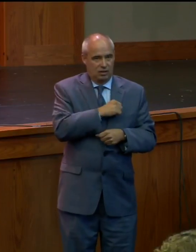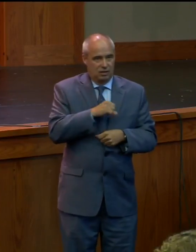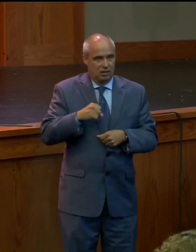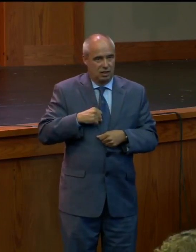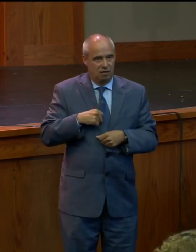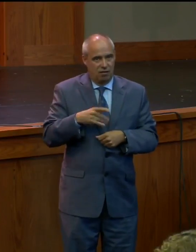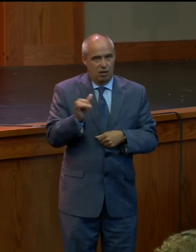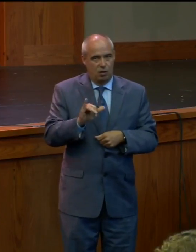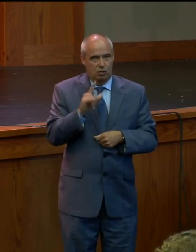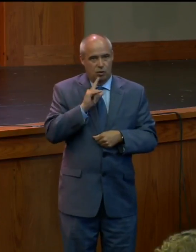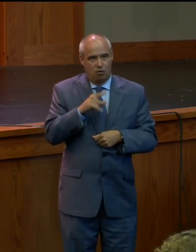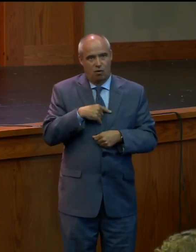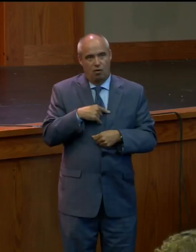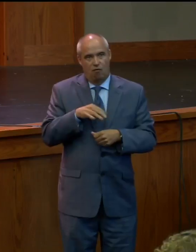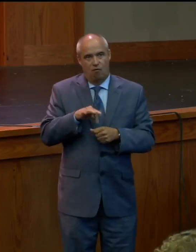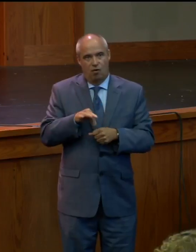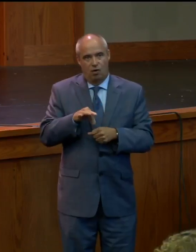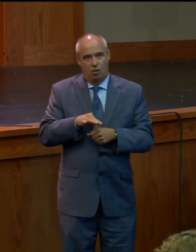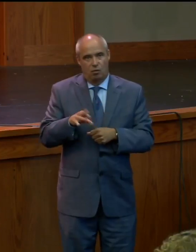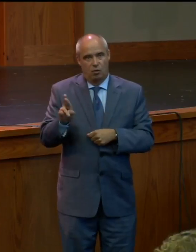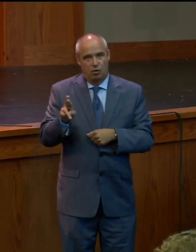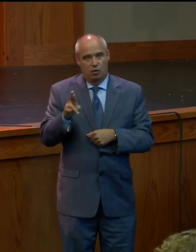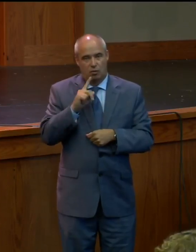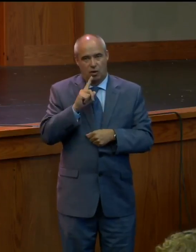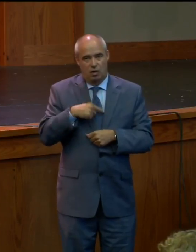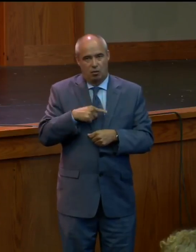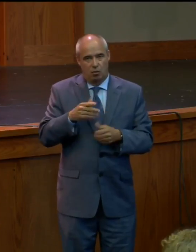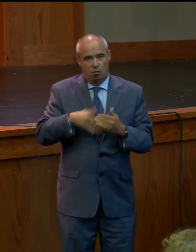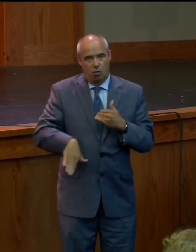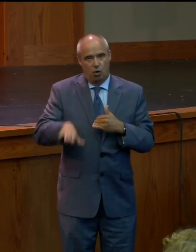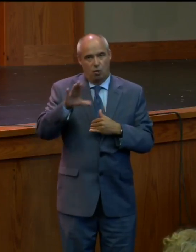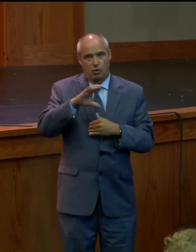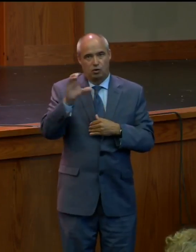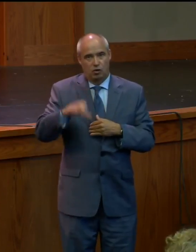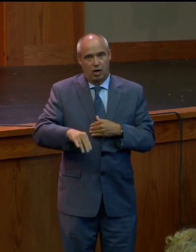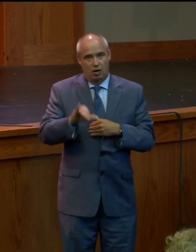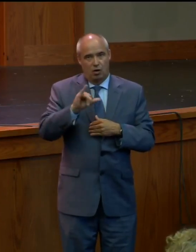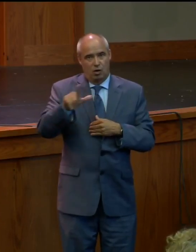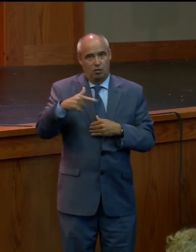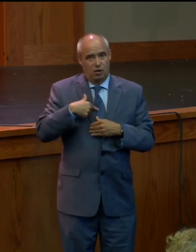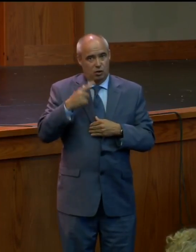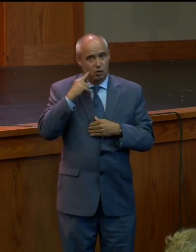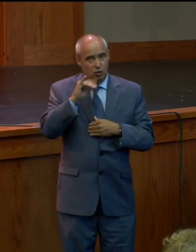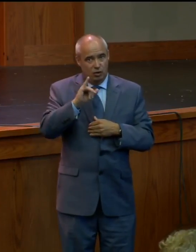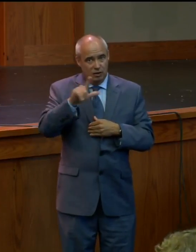NOW, I WAS BORN AND RAISED IN CHICAGO, ILLINOIS. AND IF YOU KNOW ANYTHING ABOUT ILLINOIS POLITICS, YOU ARE WELL